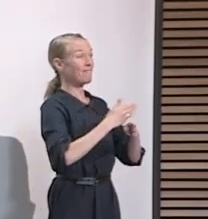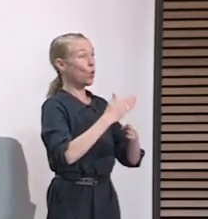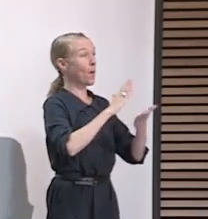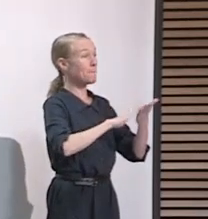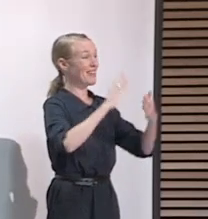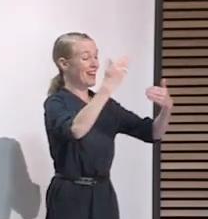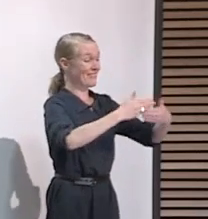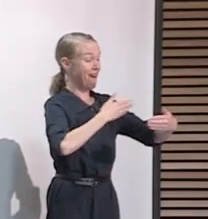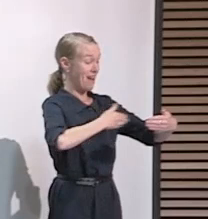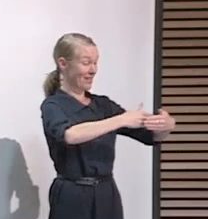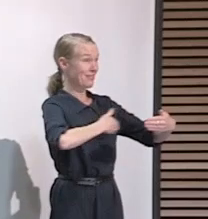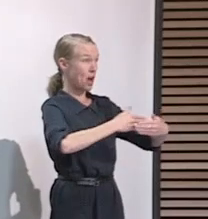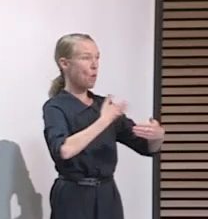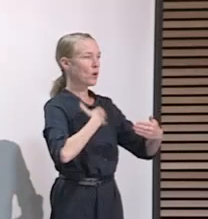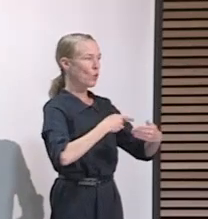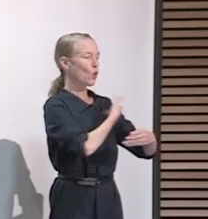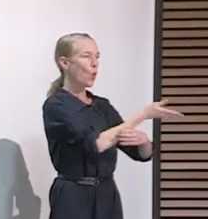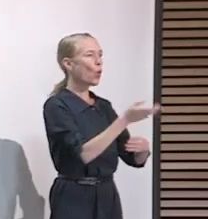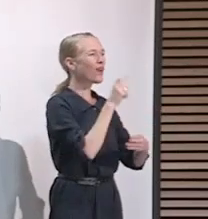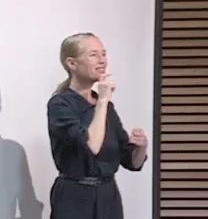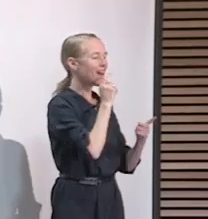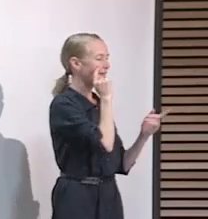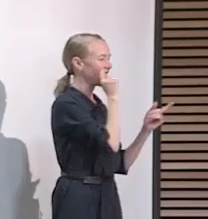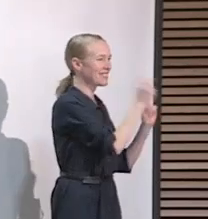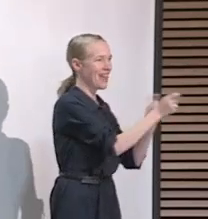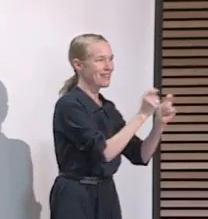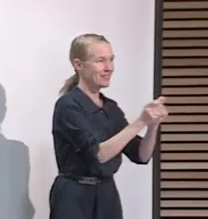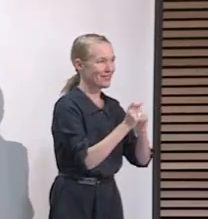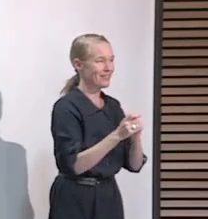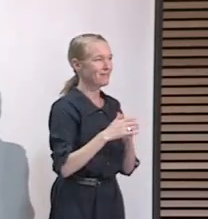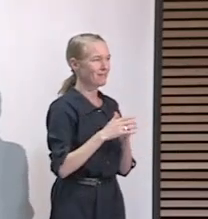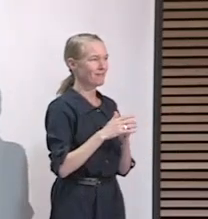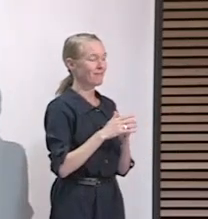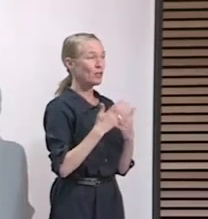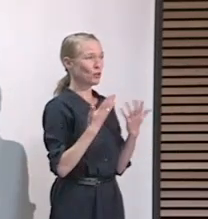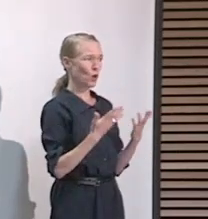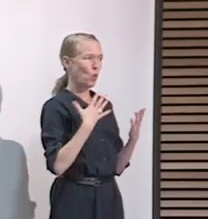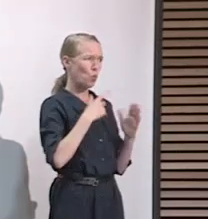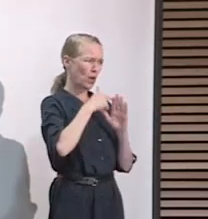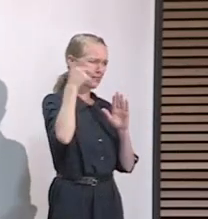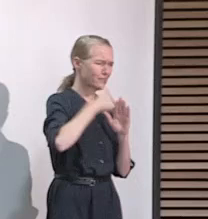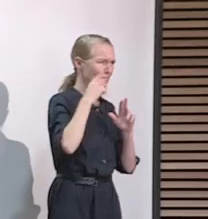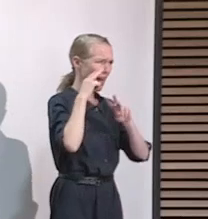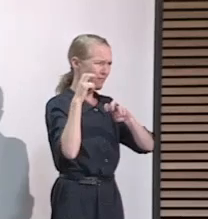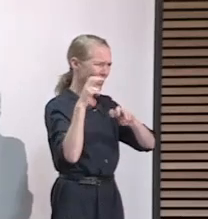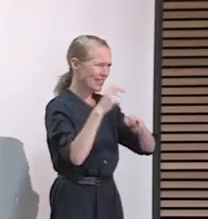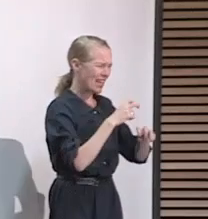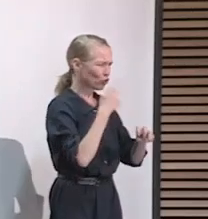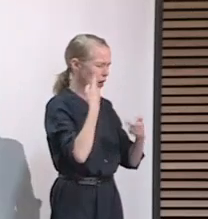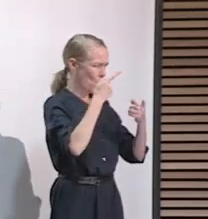hour timetable and we won't get everybody tested within the 72 hours was to rely on